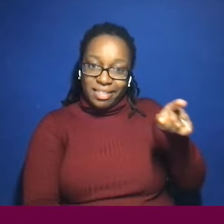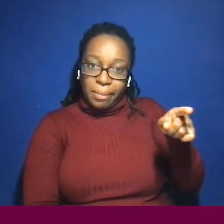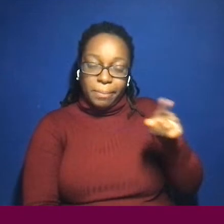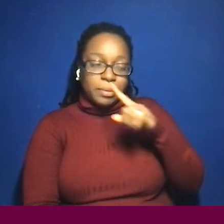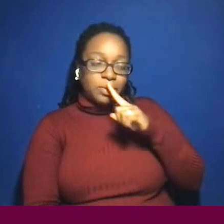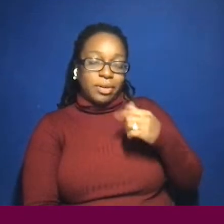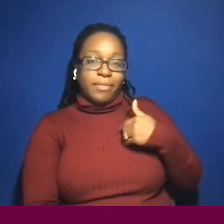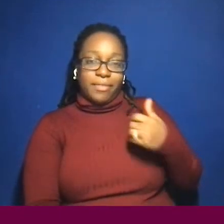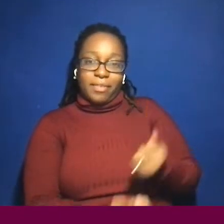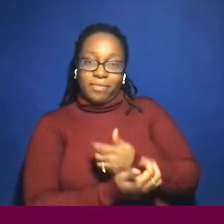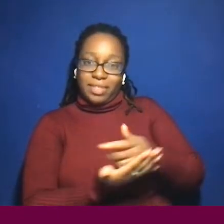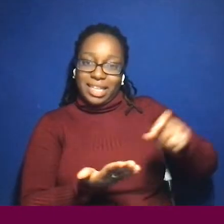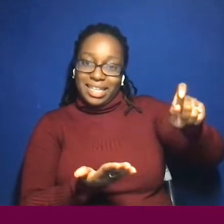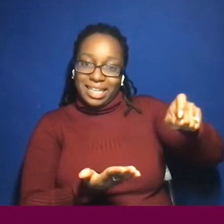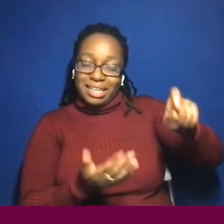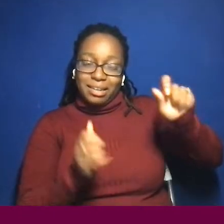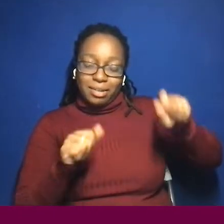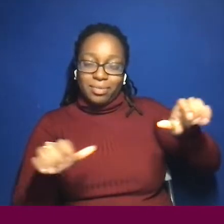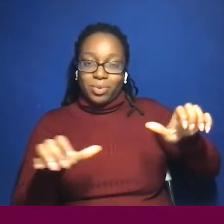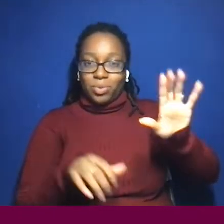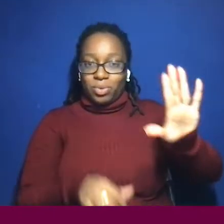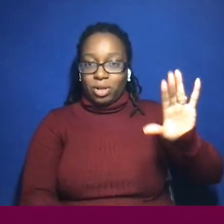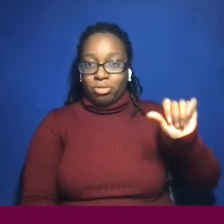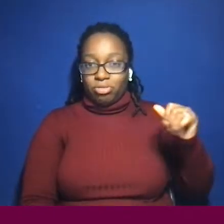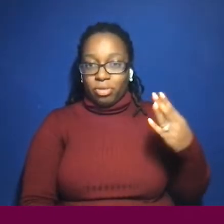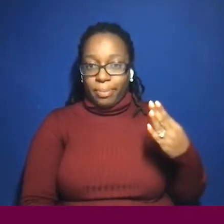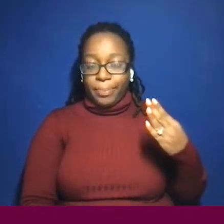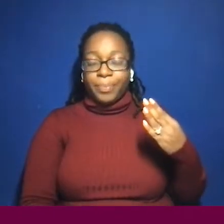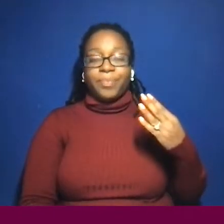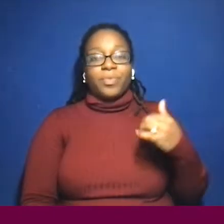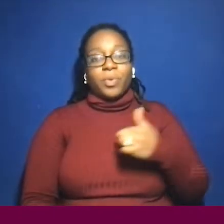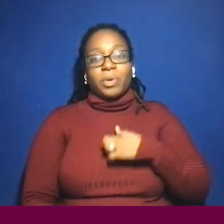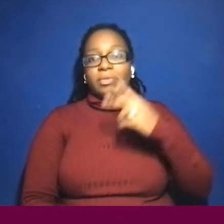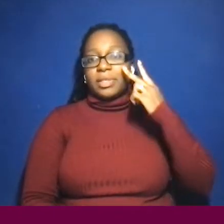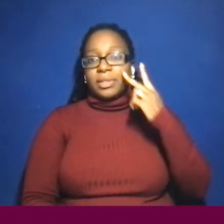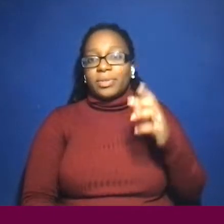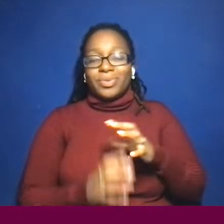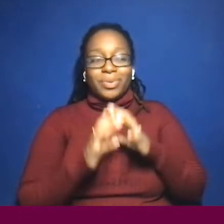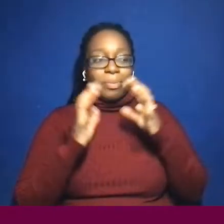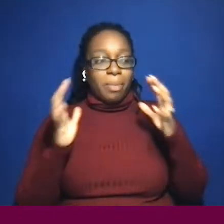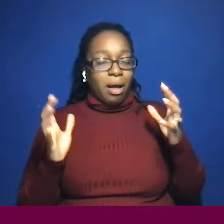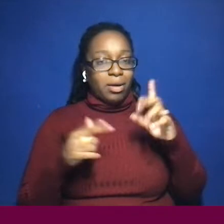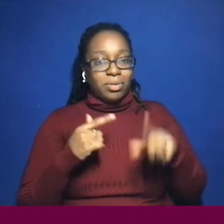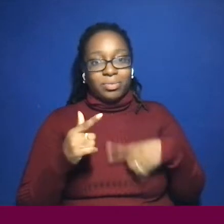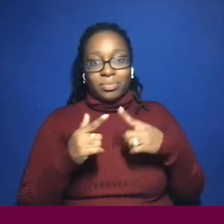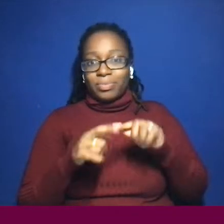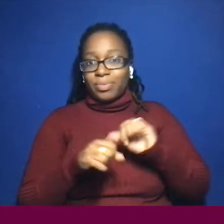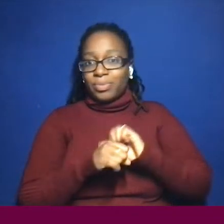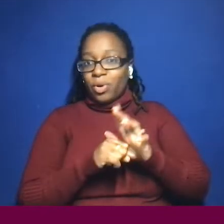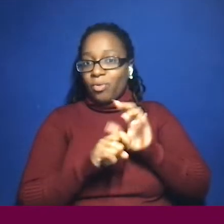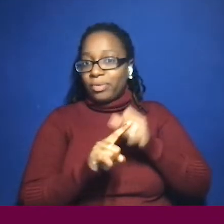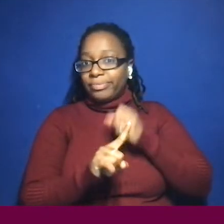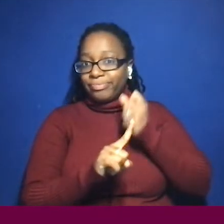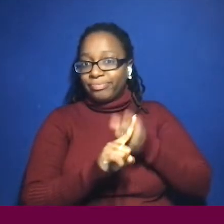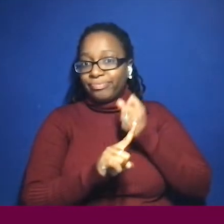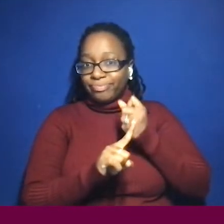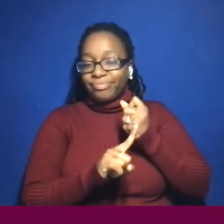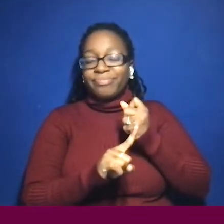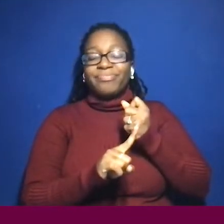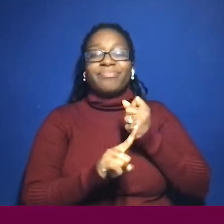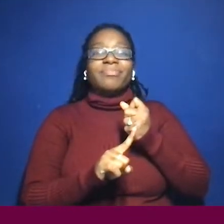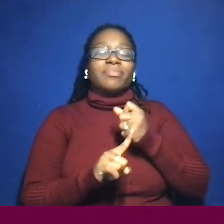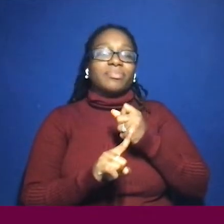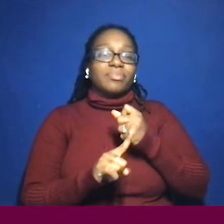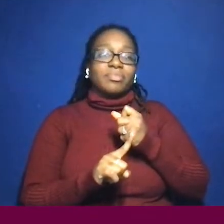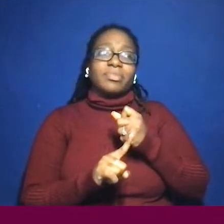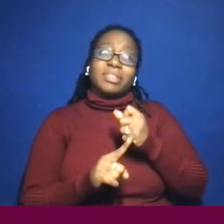what they need to be able to do the job. And we saw this so much during COVID and remain huge